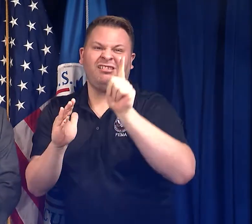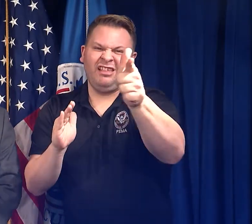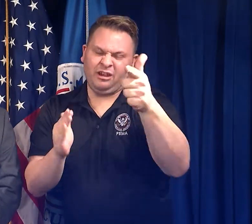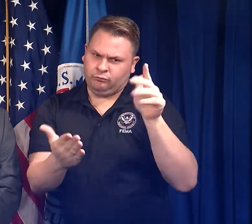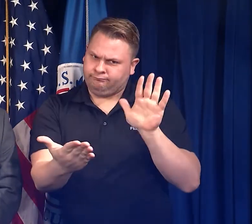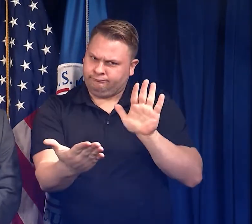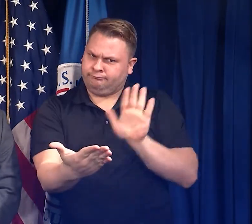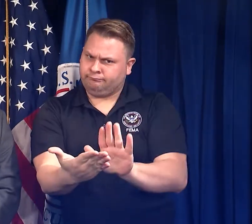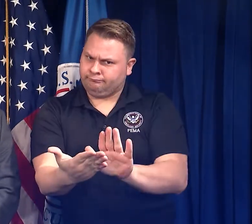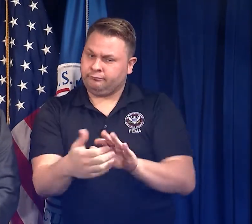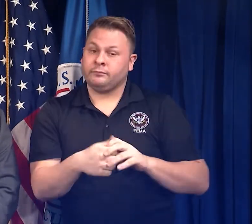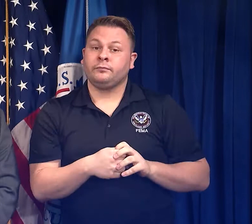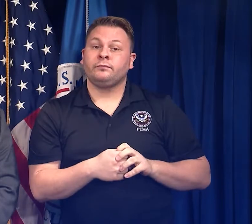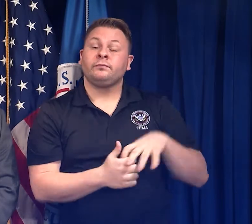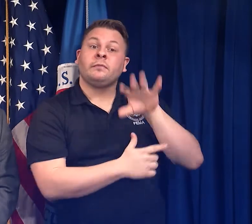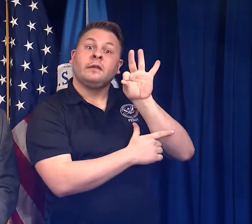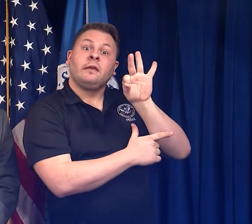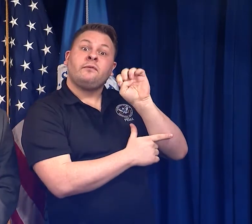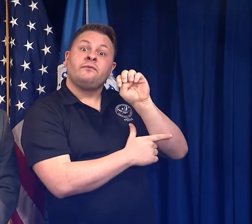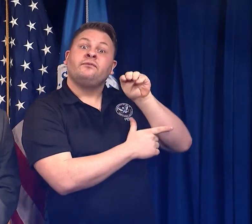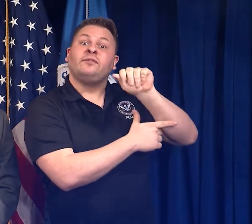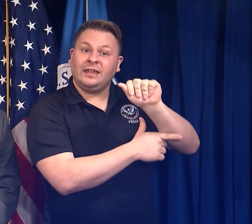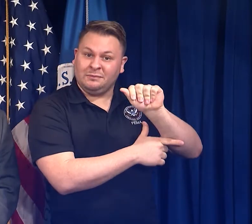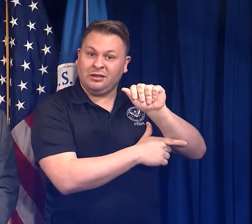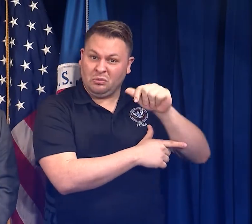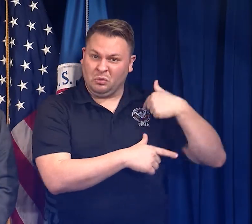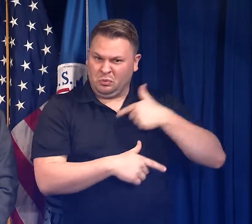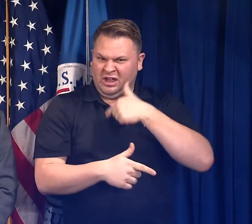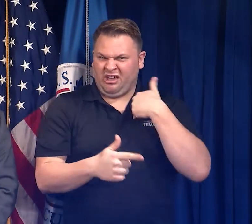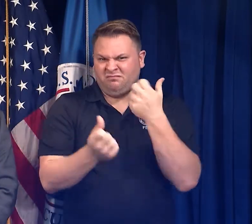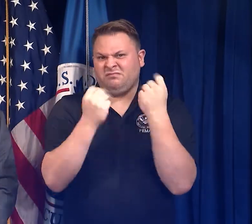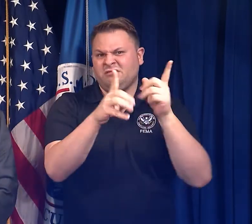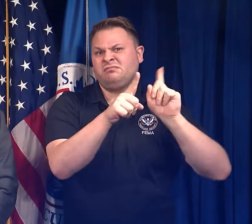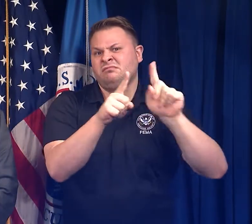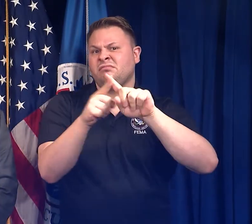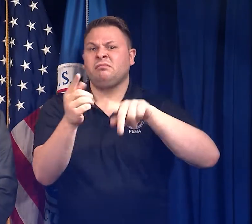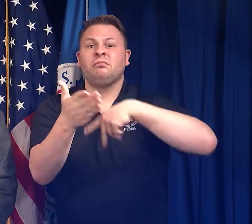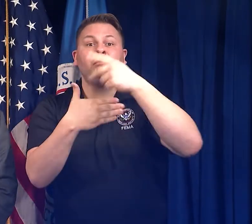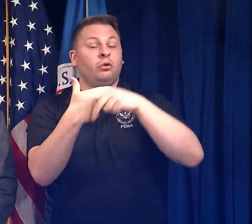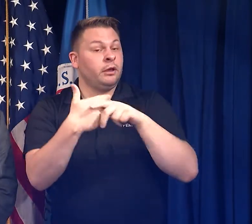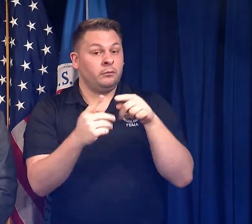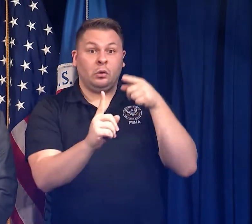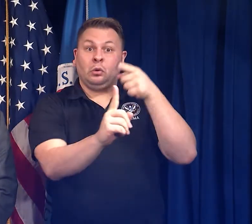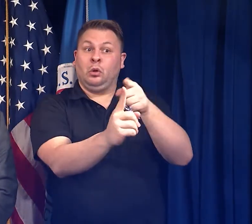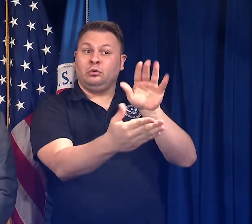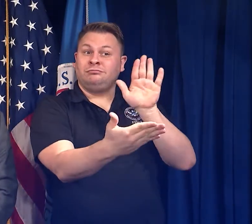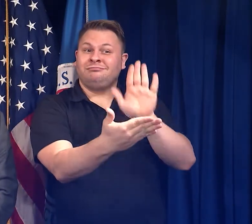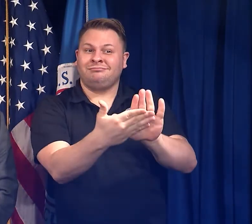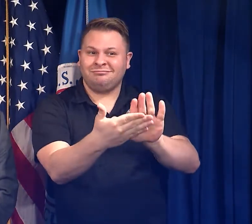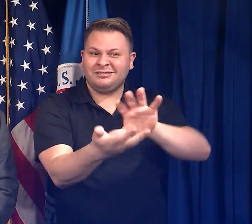The Federal Emergency Management Agency has several programs to reduce disaster losses